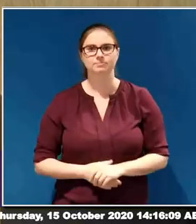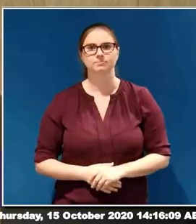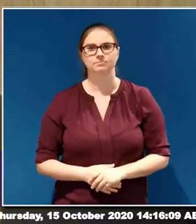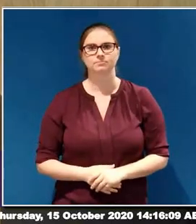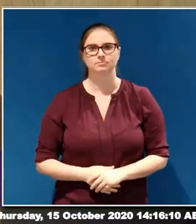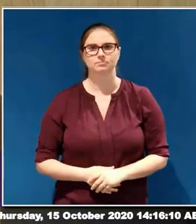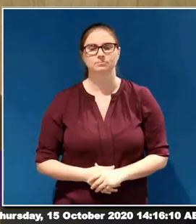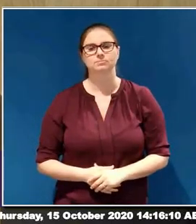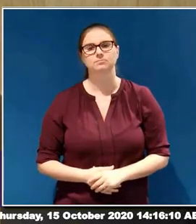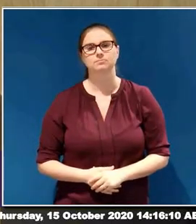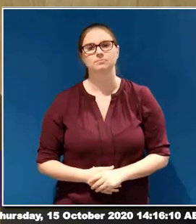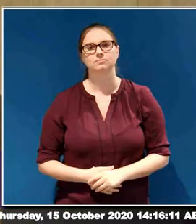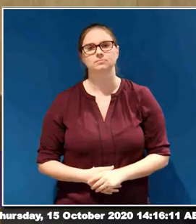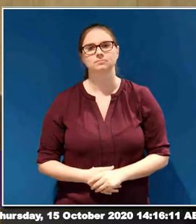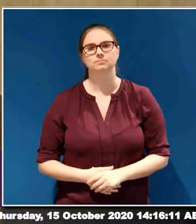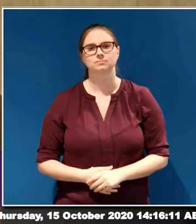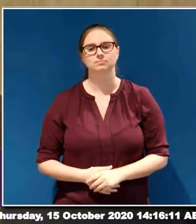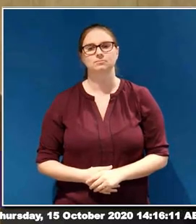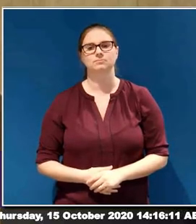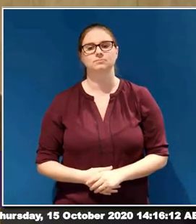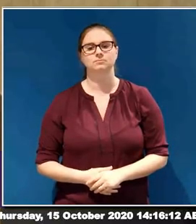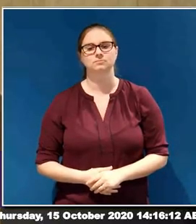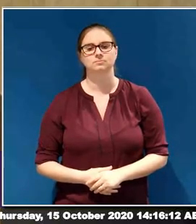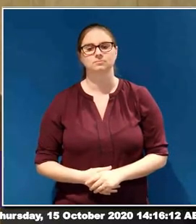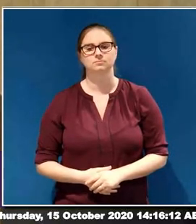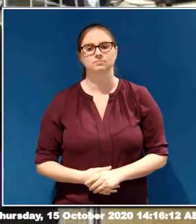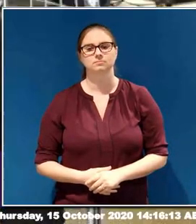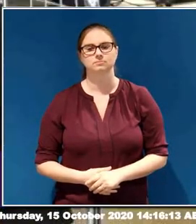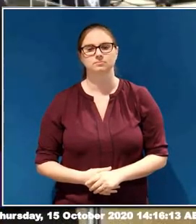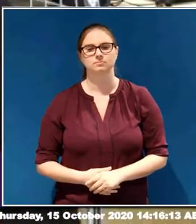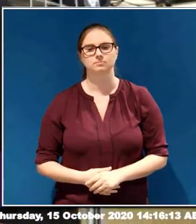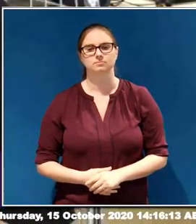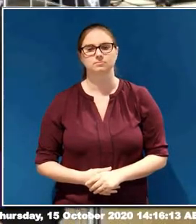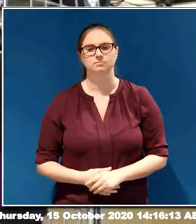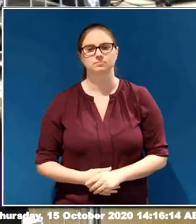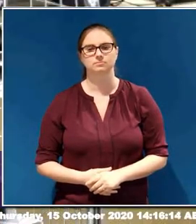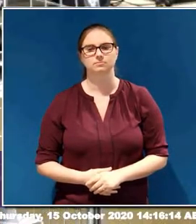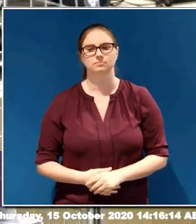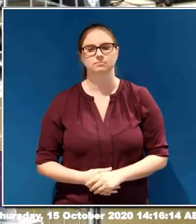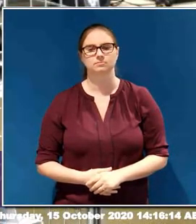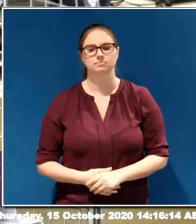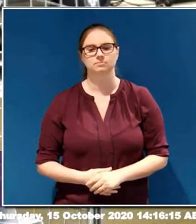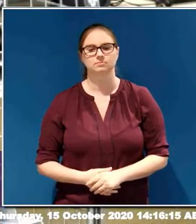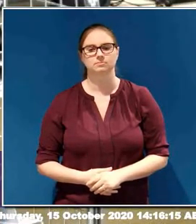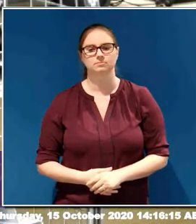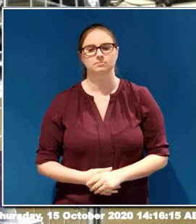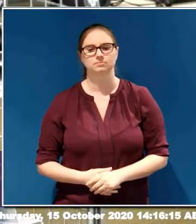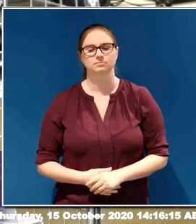Now, your statement speaks about a large part of your role